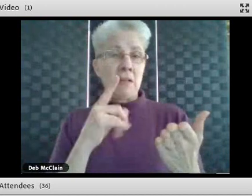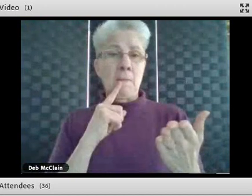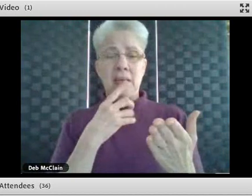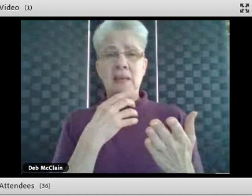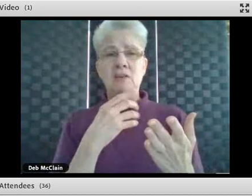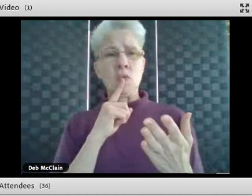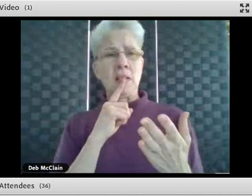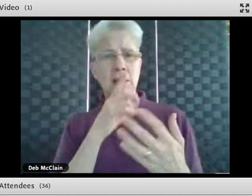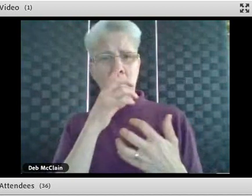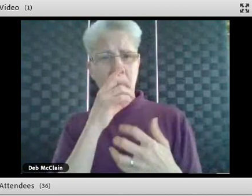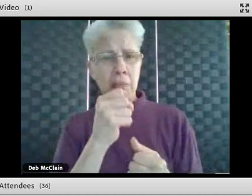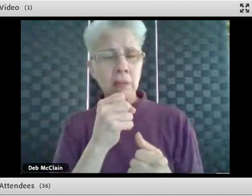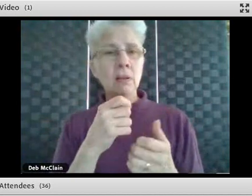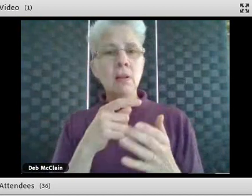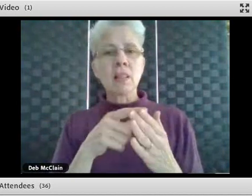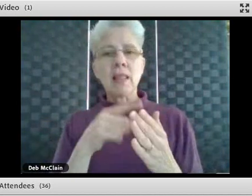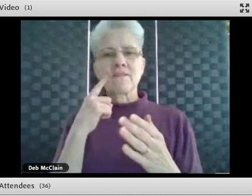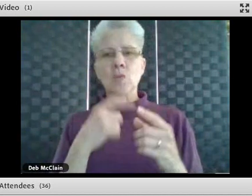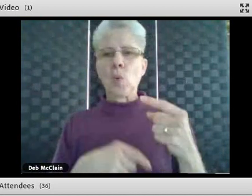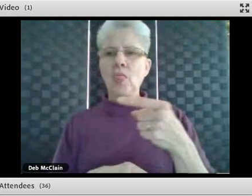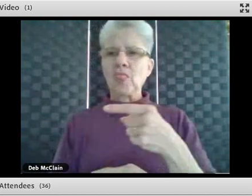So, with, like, here, like in the bottom left-hand corner,